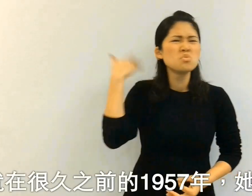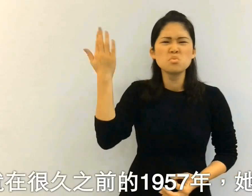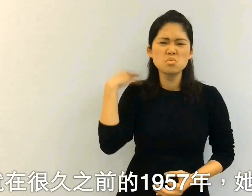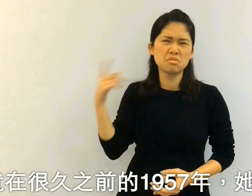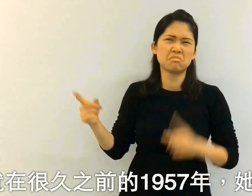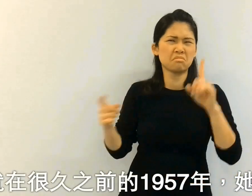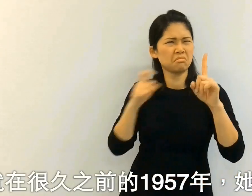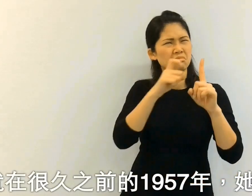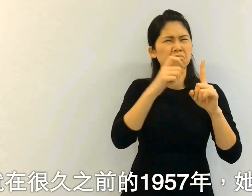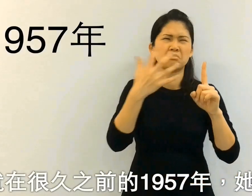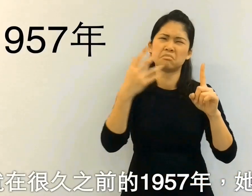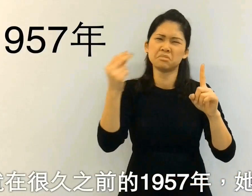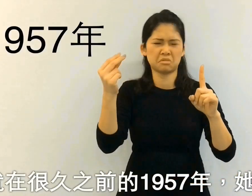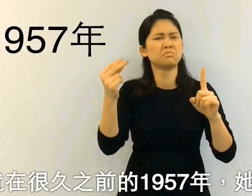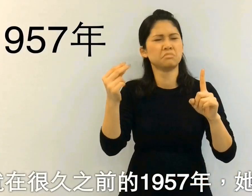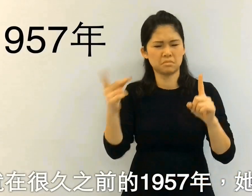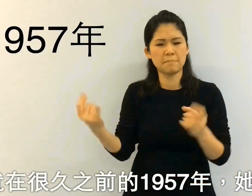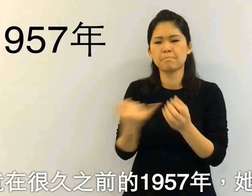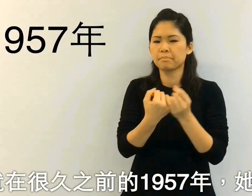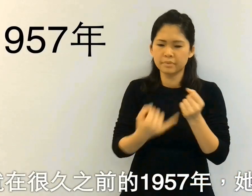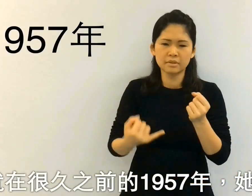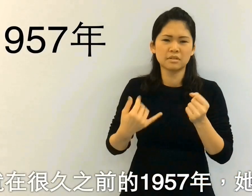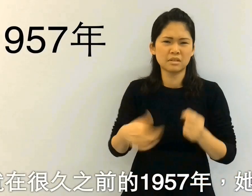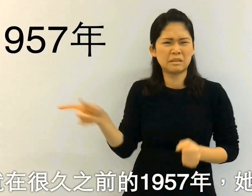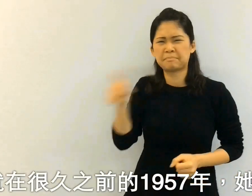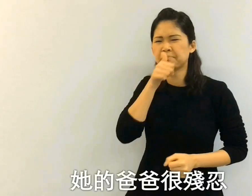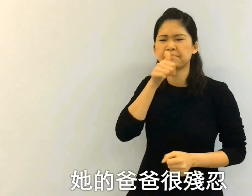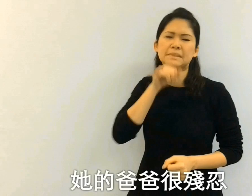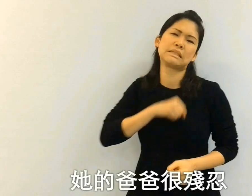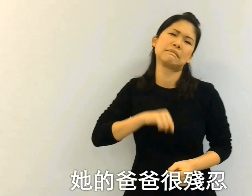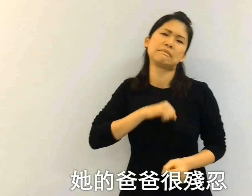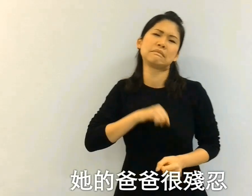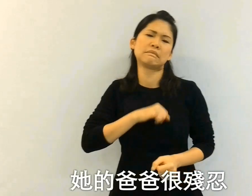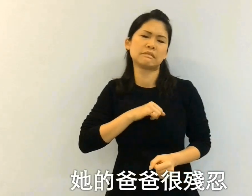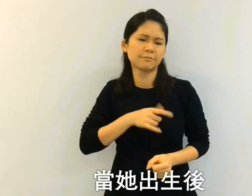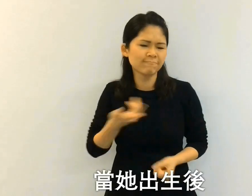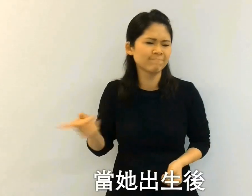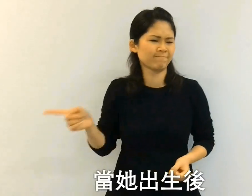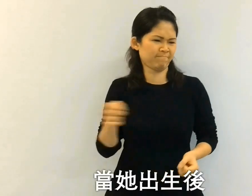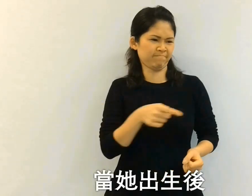A long time ago, in 1957, Genie was born. Her father was very cruel.